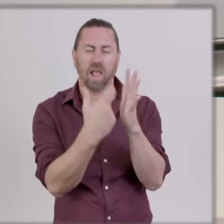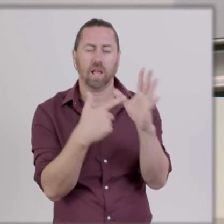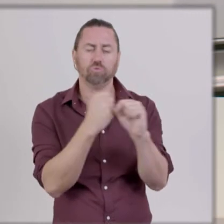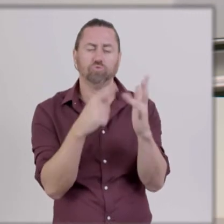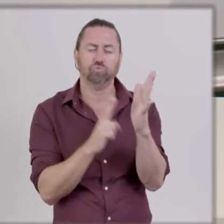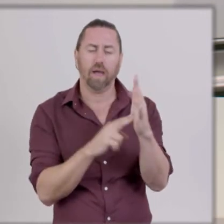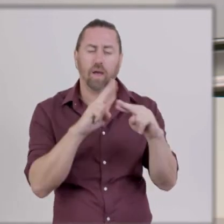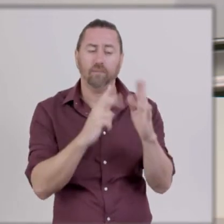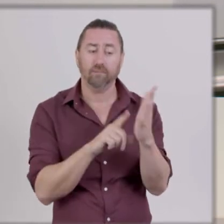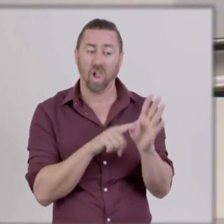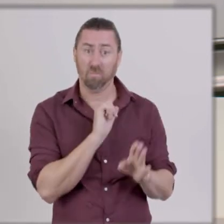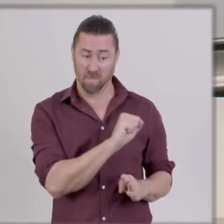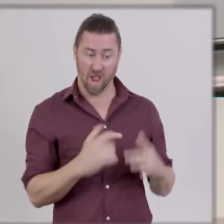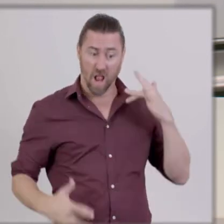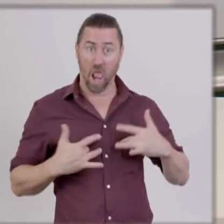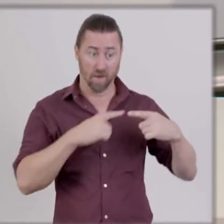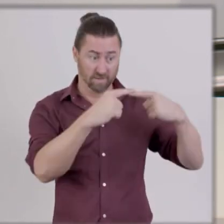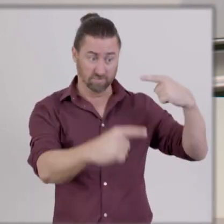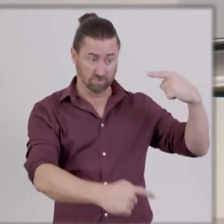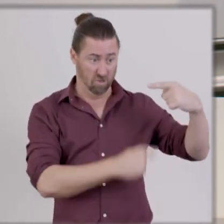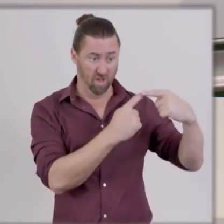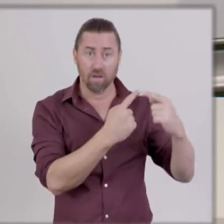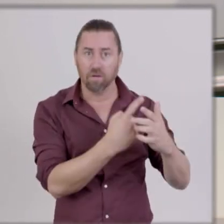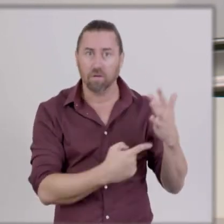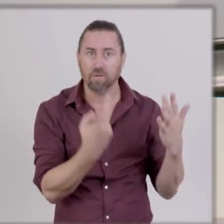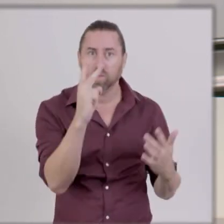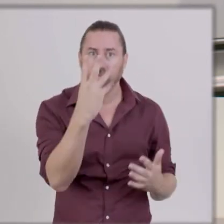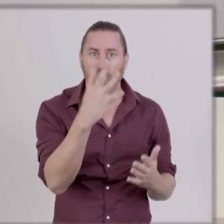complete their whole lifecycle in less than 24 hours,